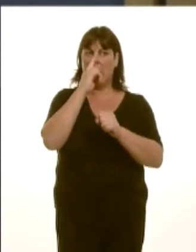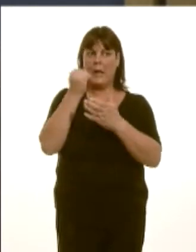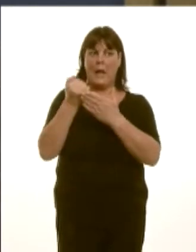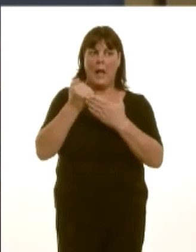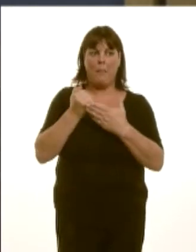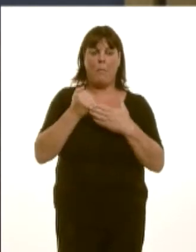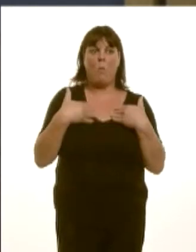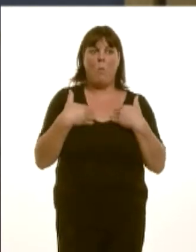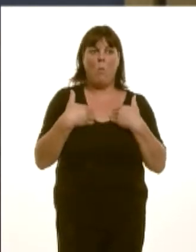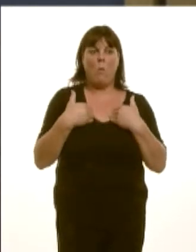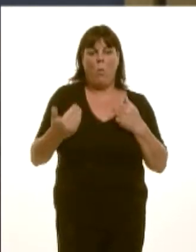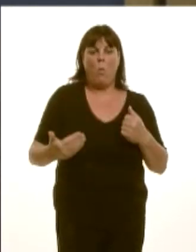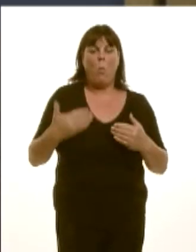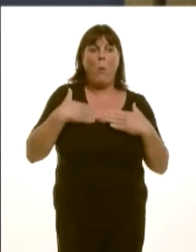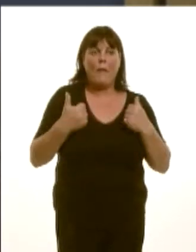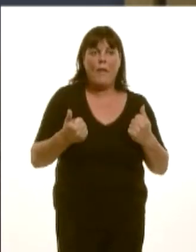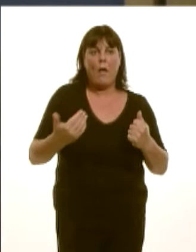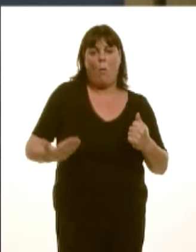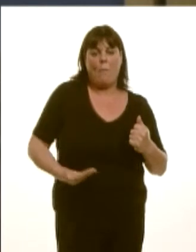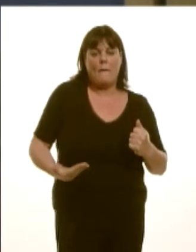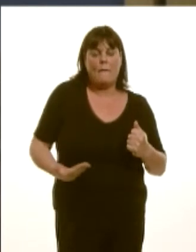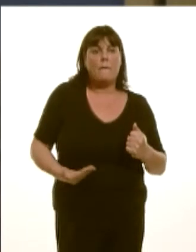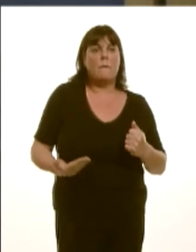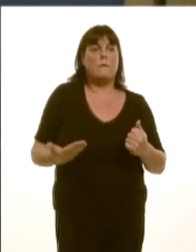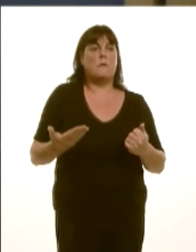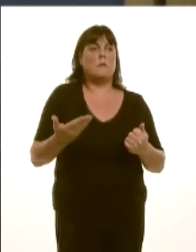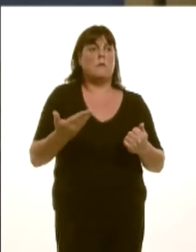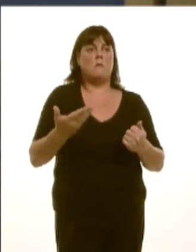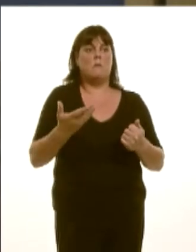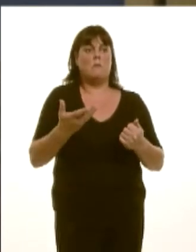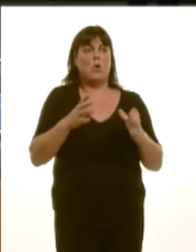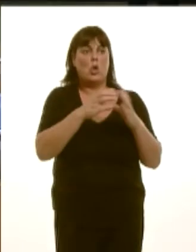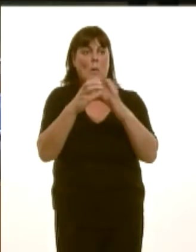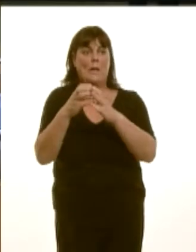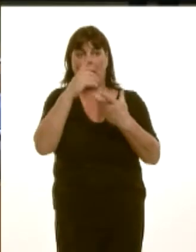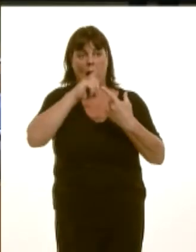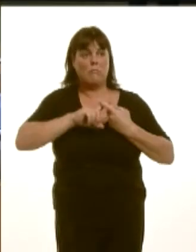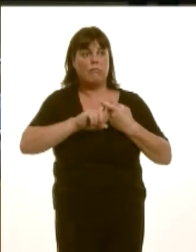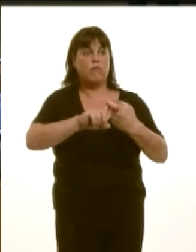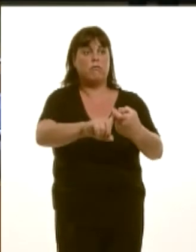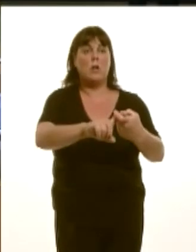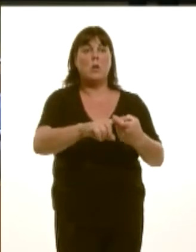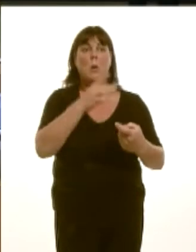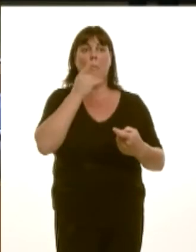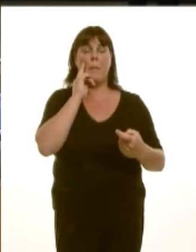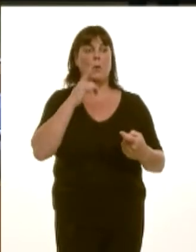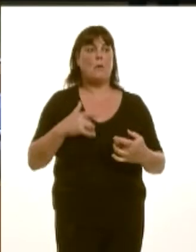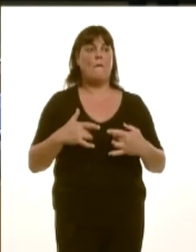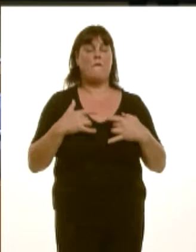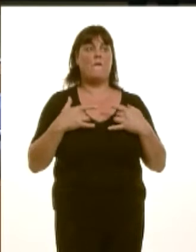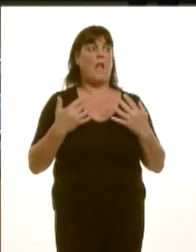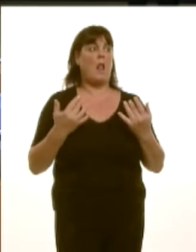and services like that are maintained within the structures, so that people can access